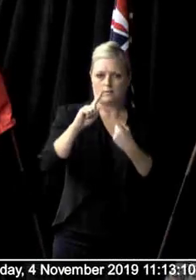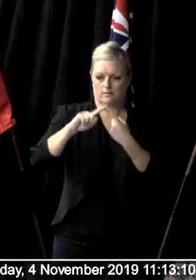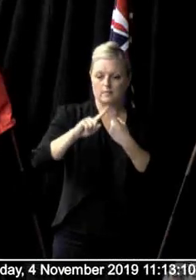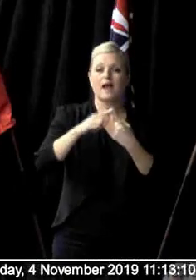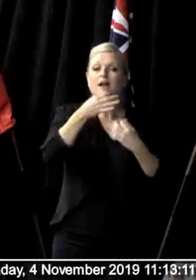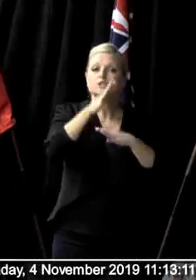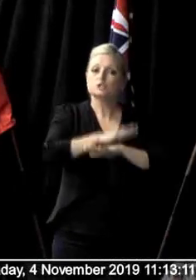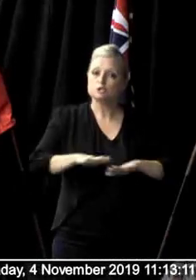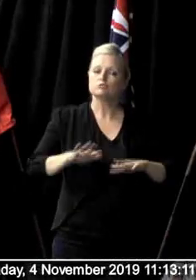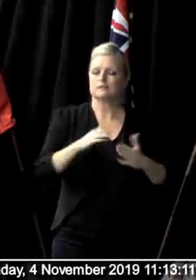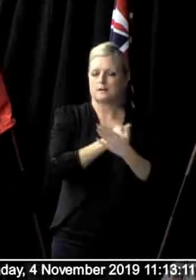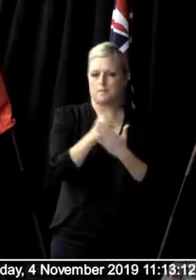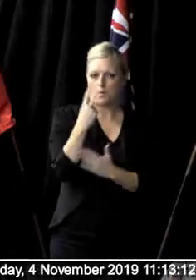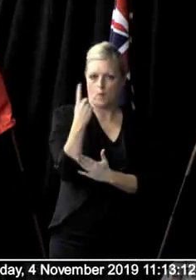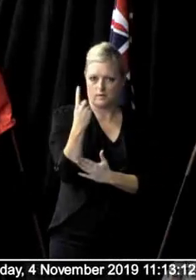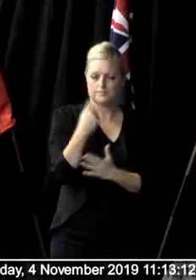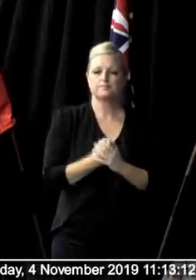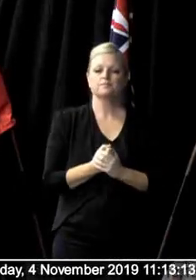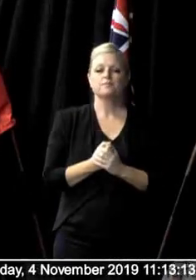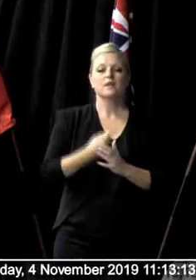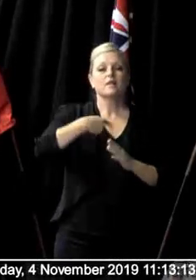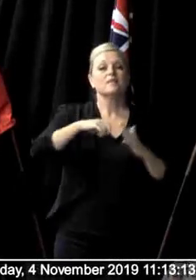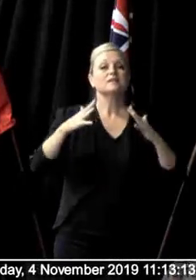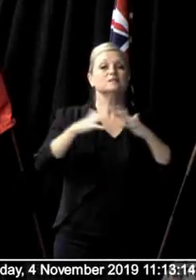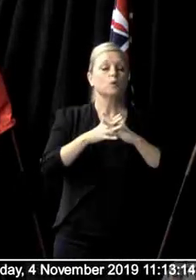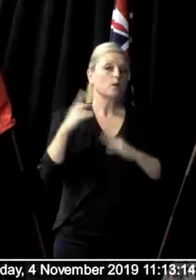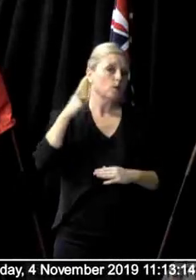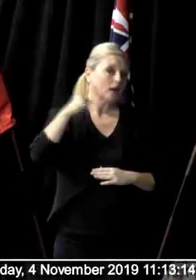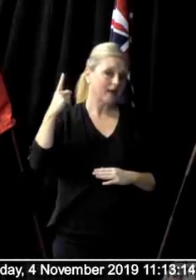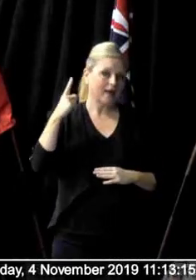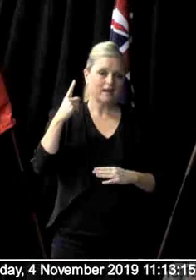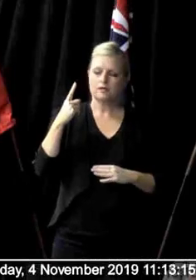This week we will be privileged to hear from two parents who speak about